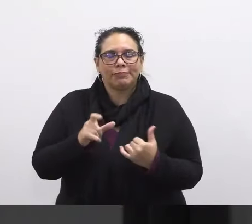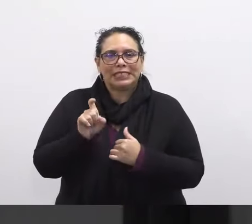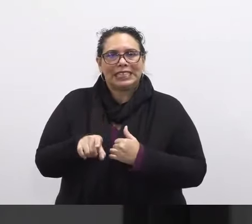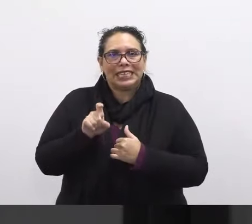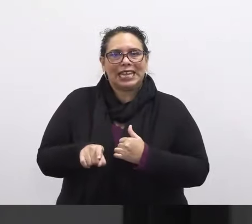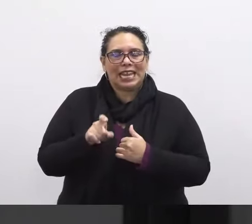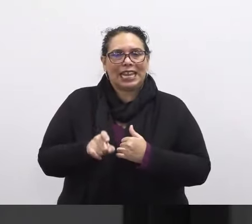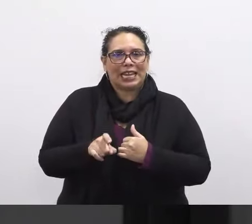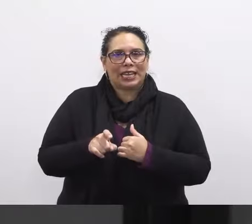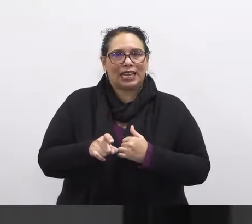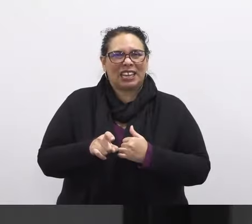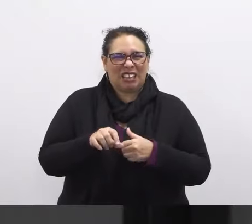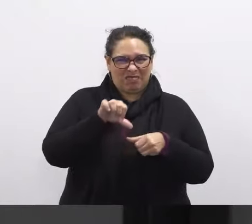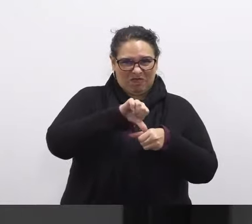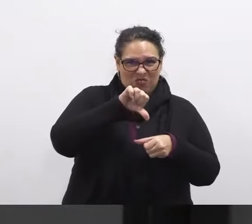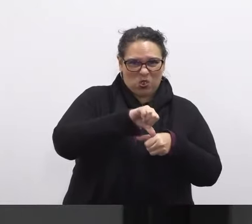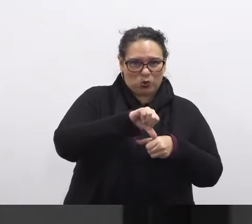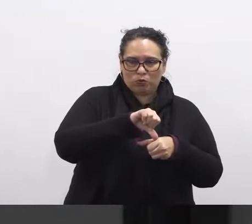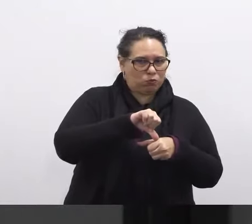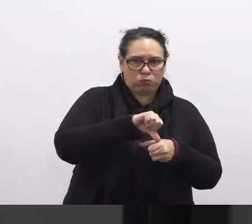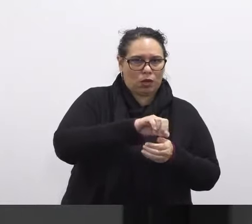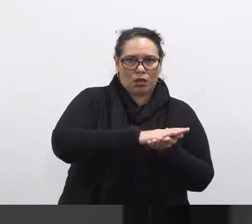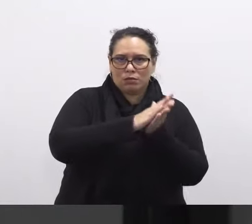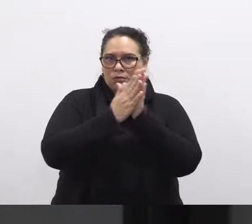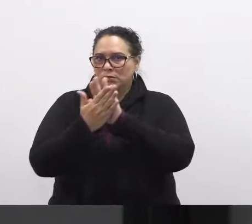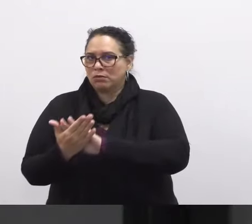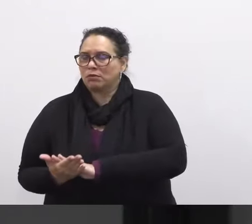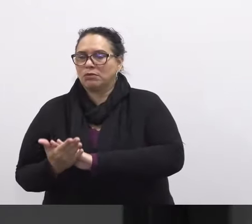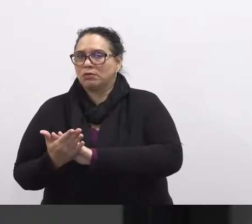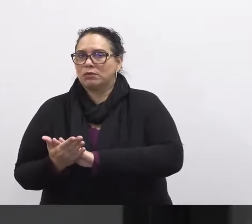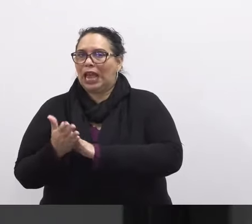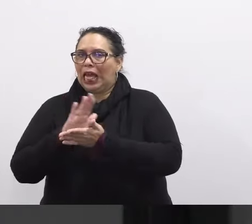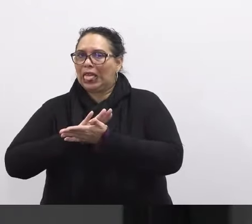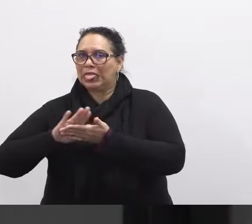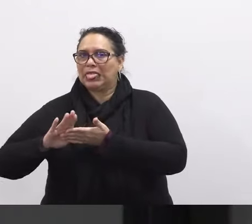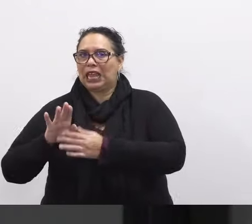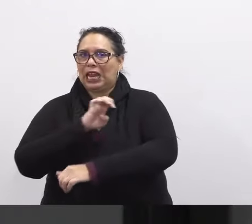away from fossil fuel reliant energy to clean energy,